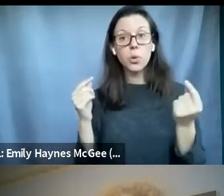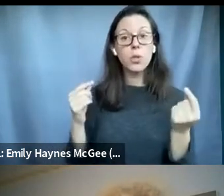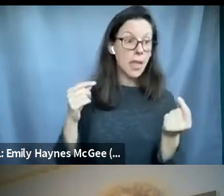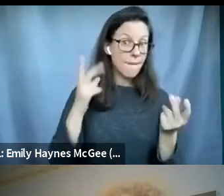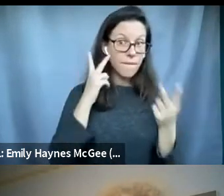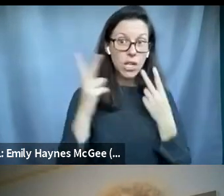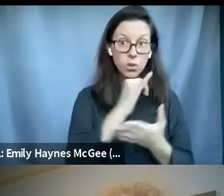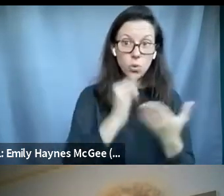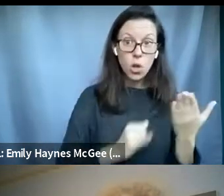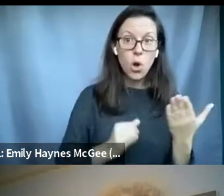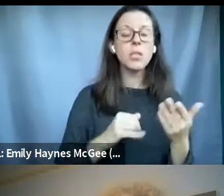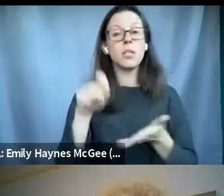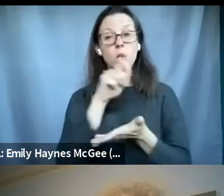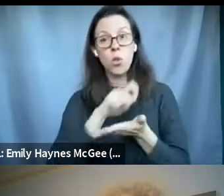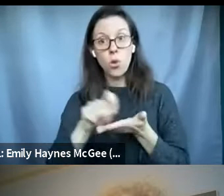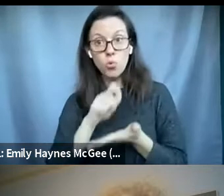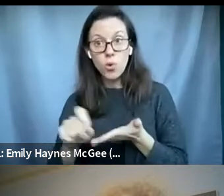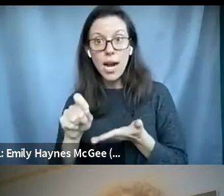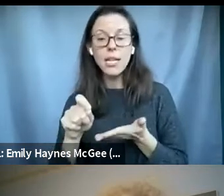combined the writing for participants in the workshop, they would be performances from